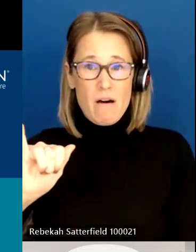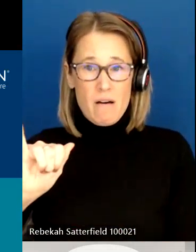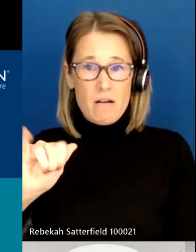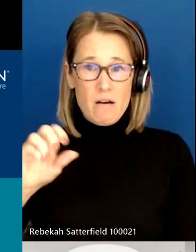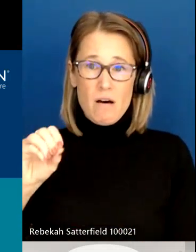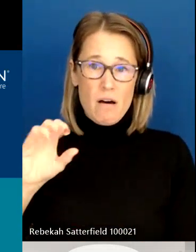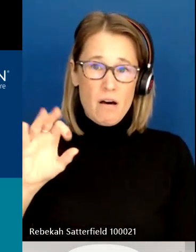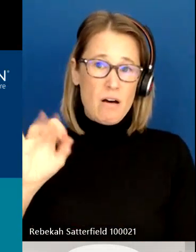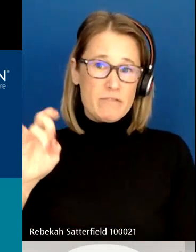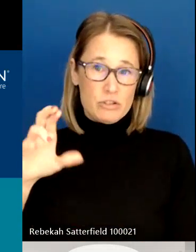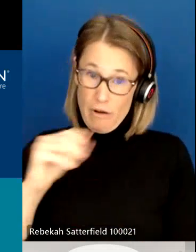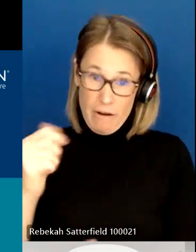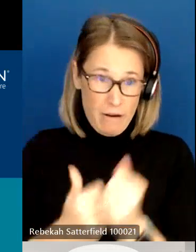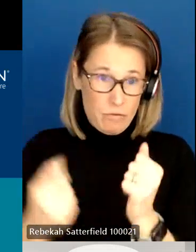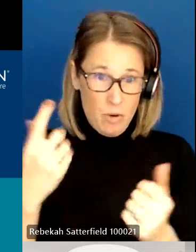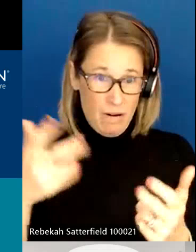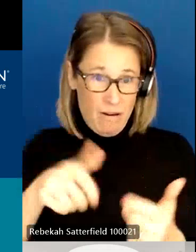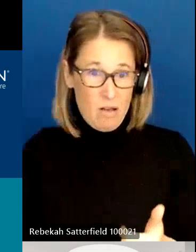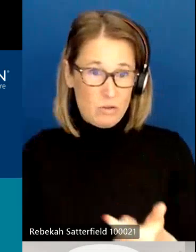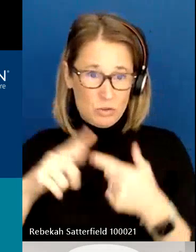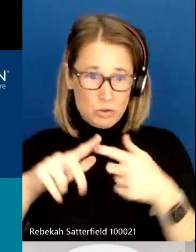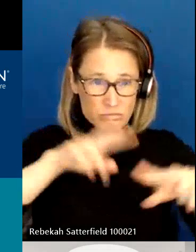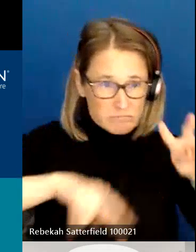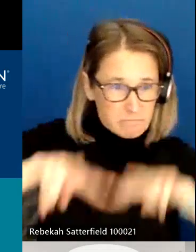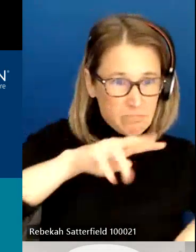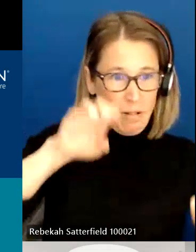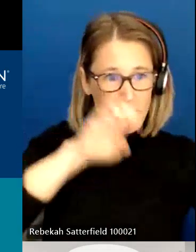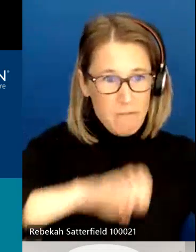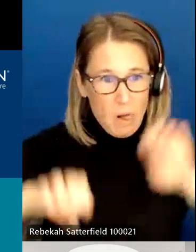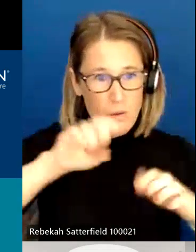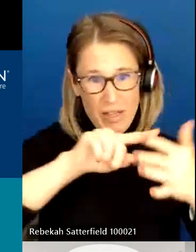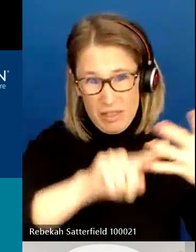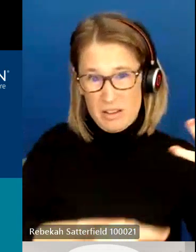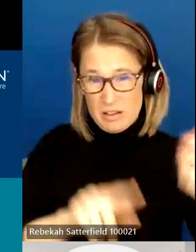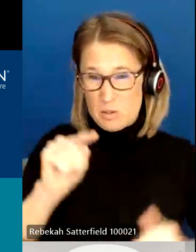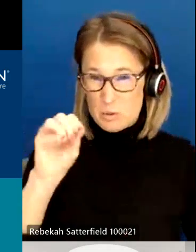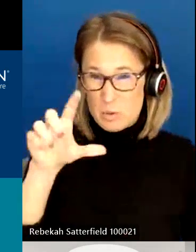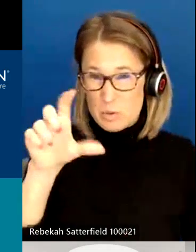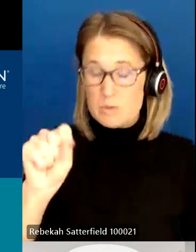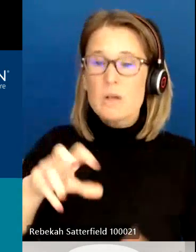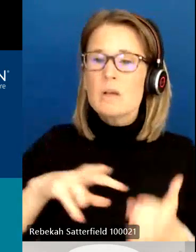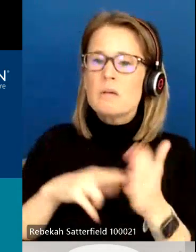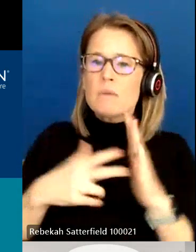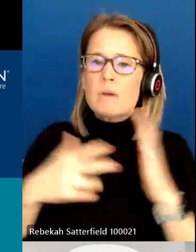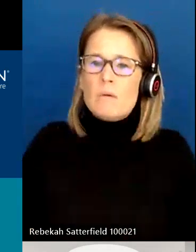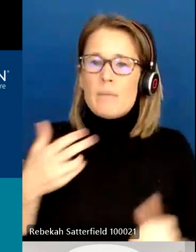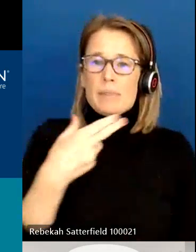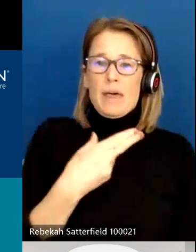evaluating these tools so what does it mean to do this due diligence HHS says it it should consist